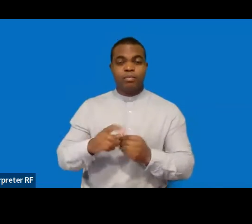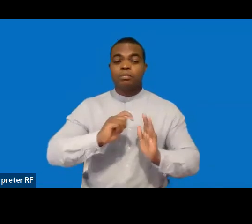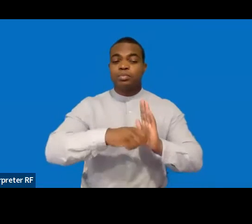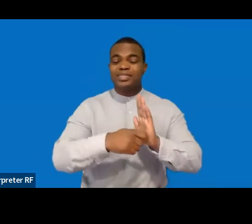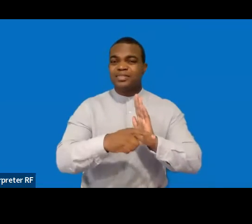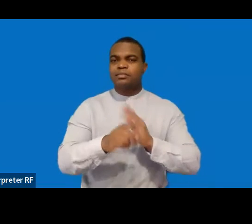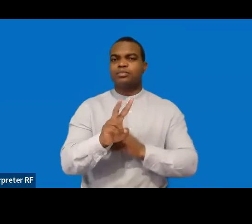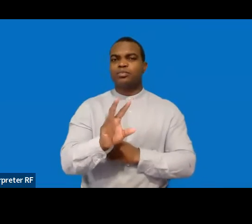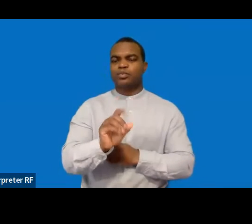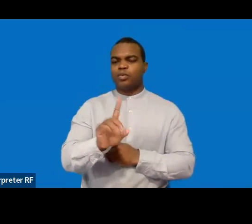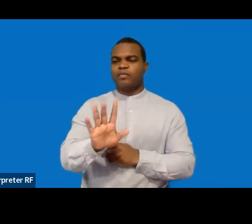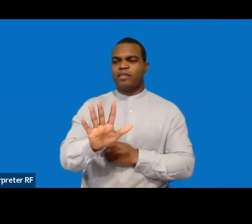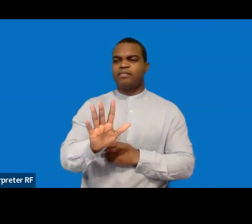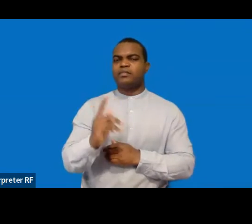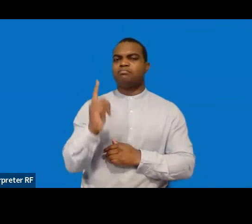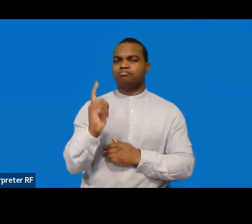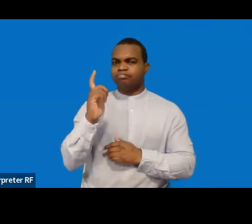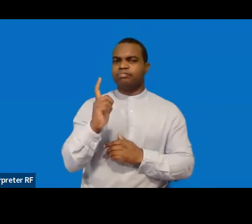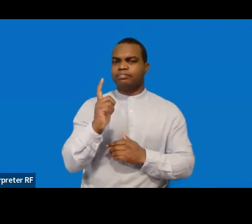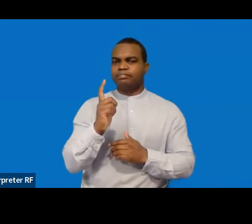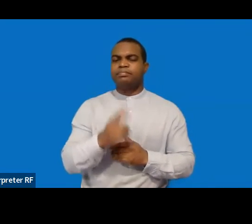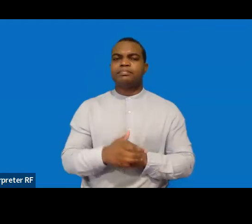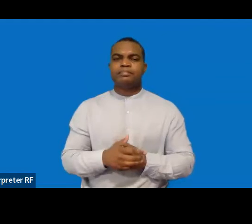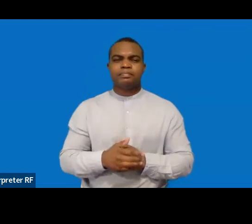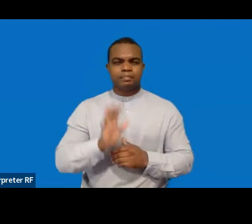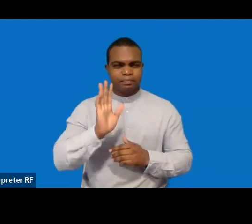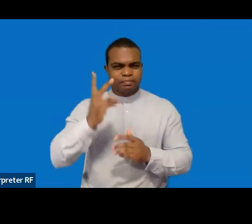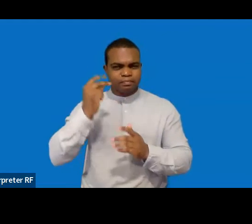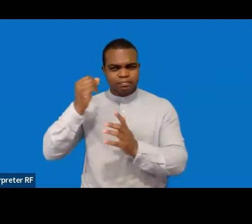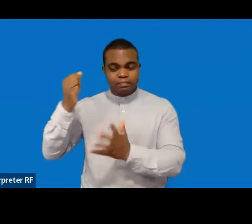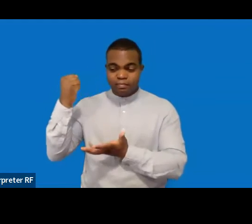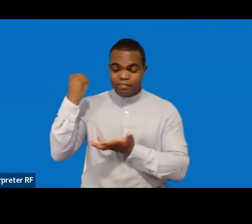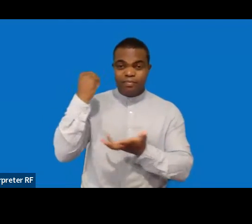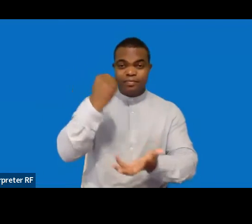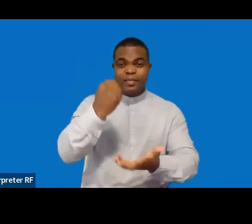The card would only work between the 8 countries participating.